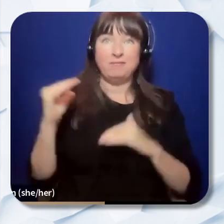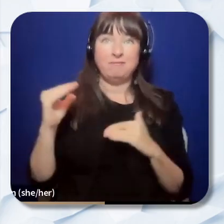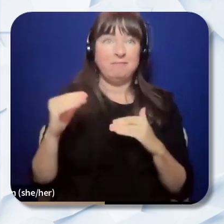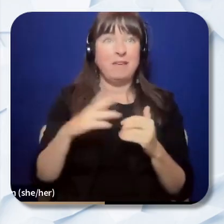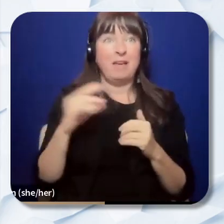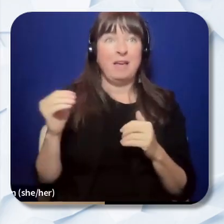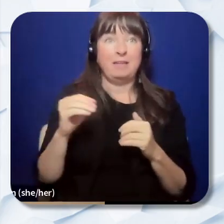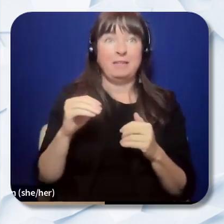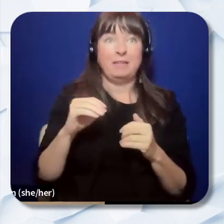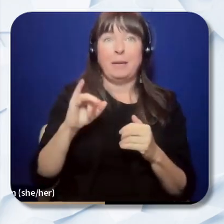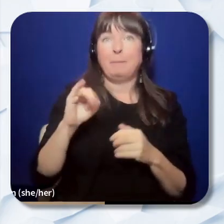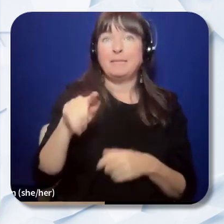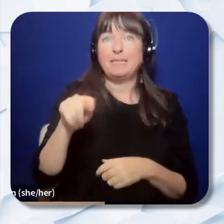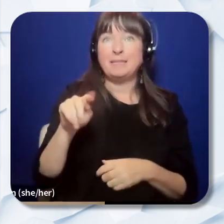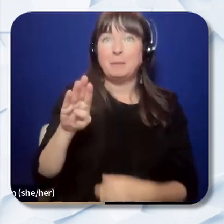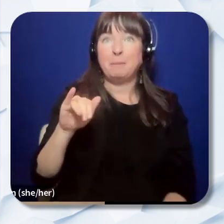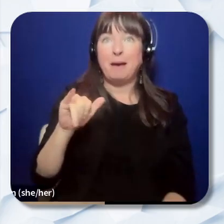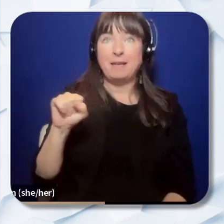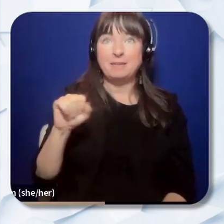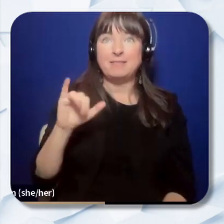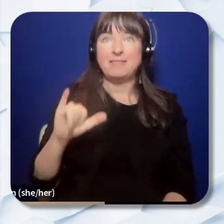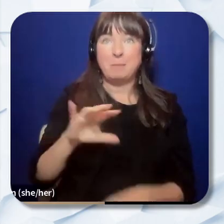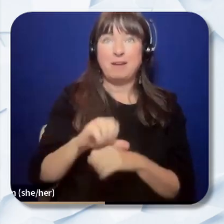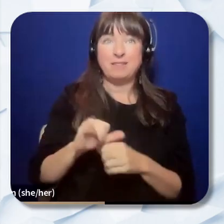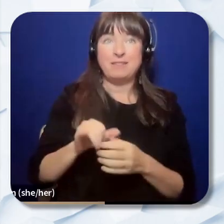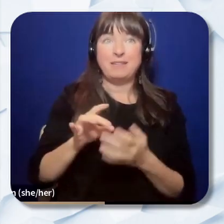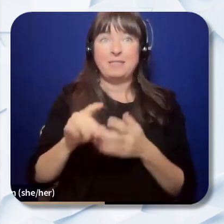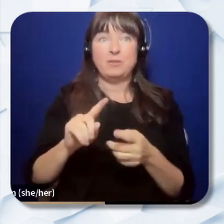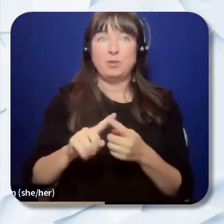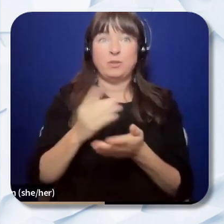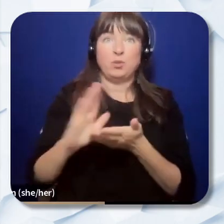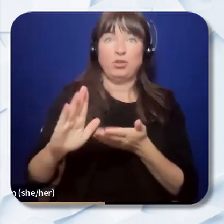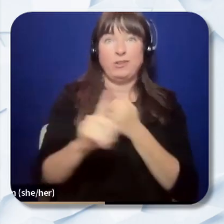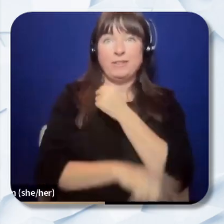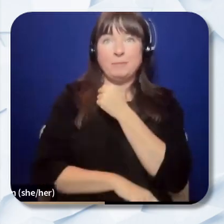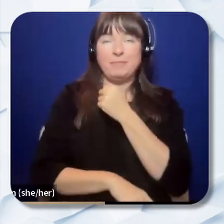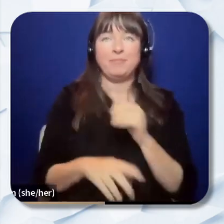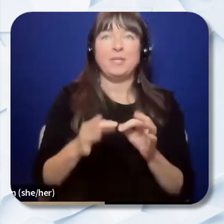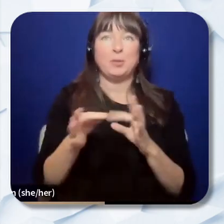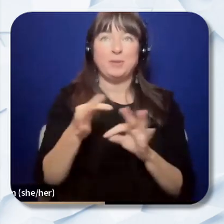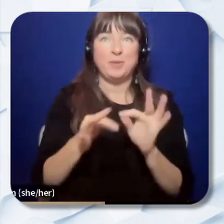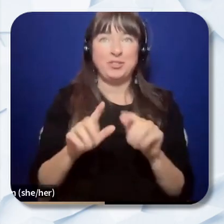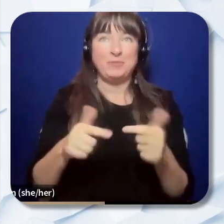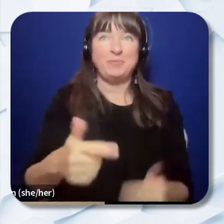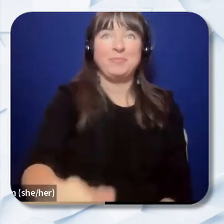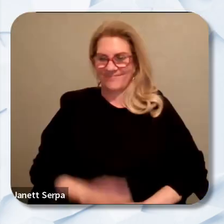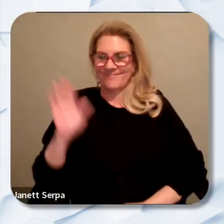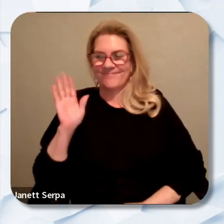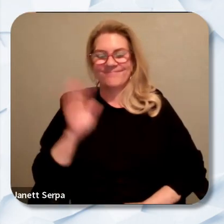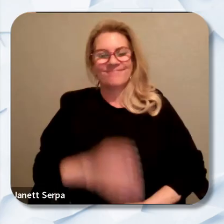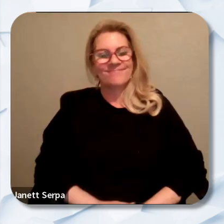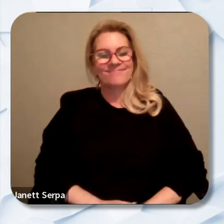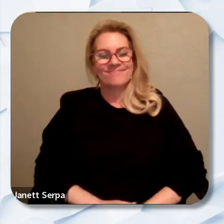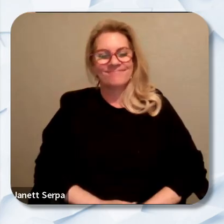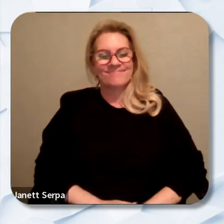and implicit bias and practice that leads to exclusionary discipline. Next slide please. So how